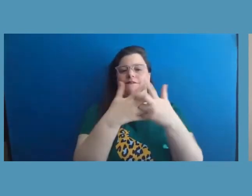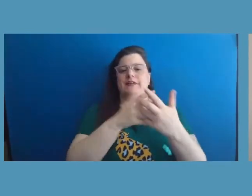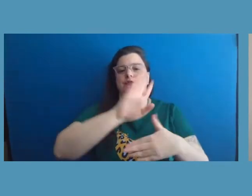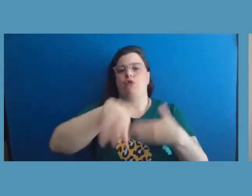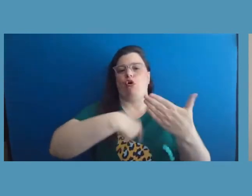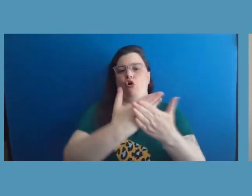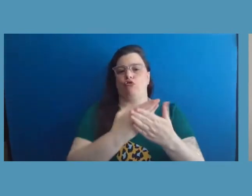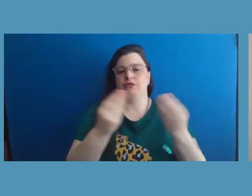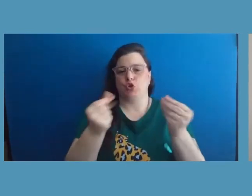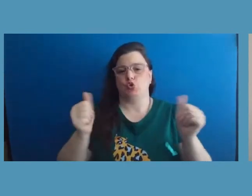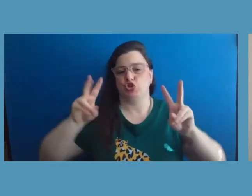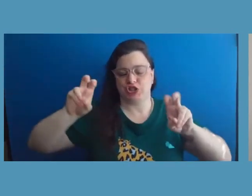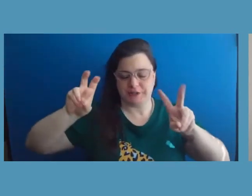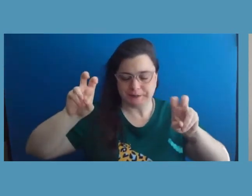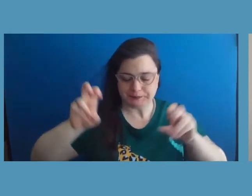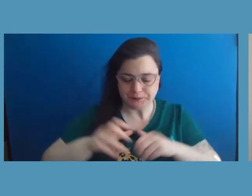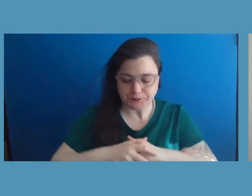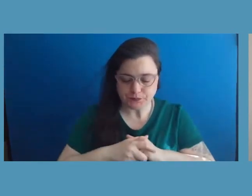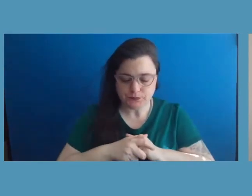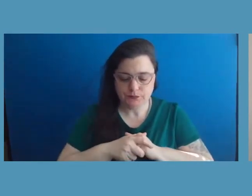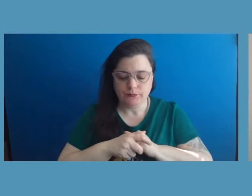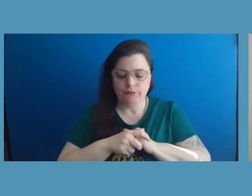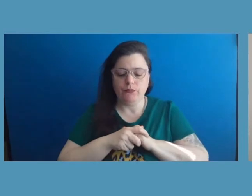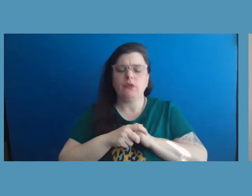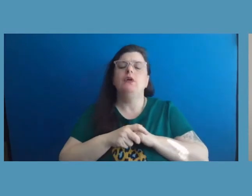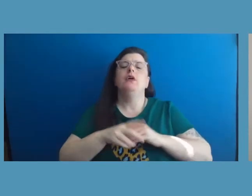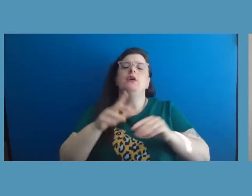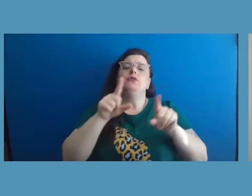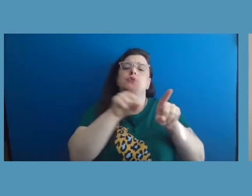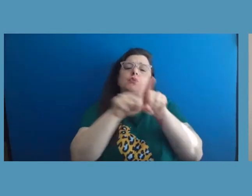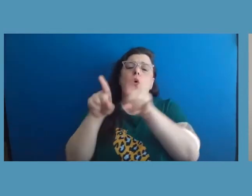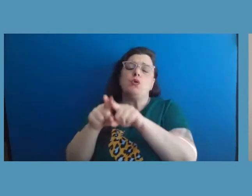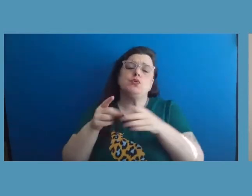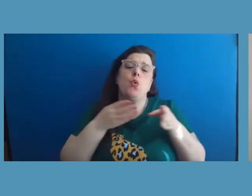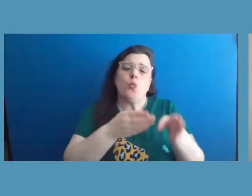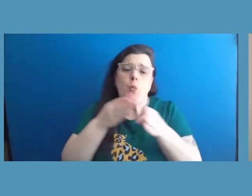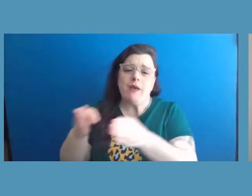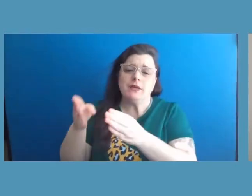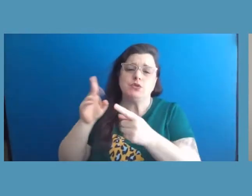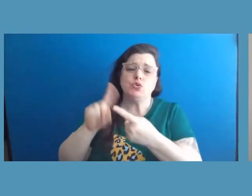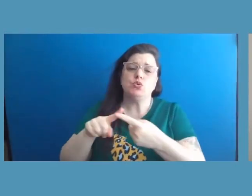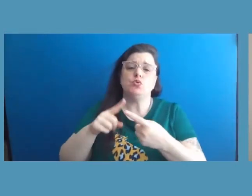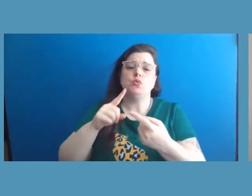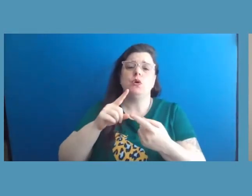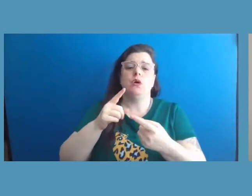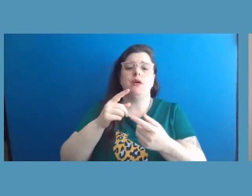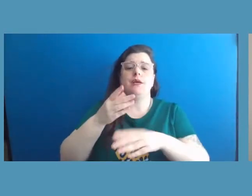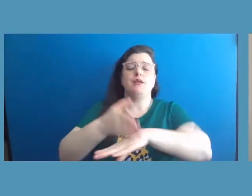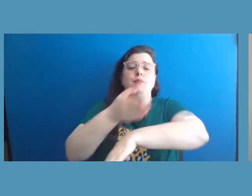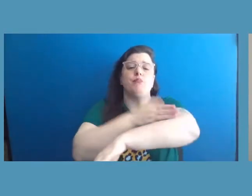that one-size-fits-all solution.